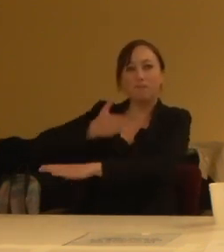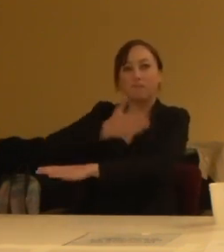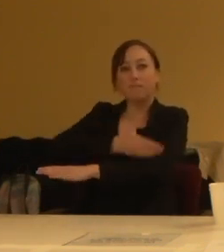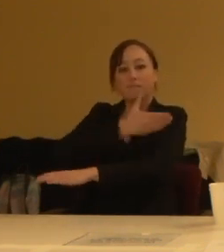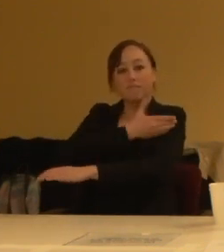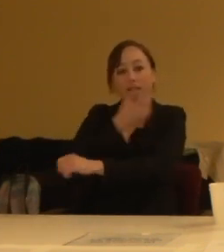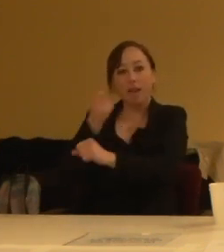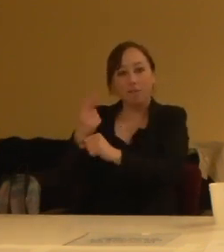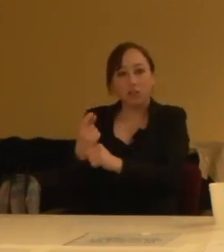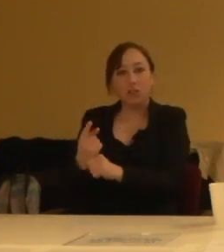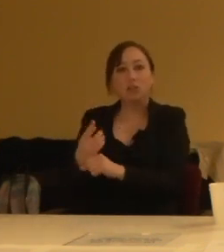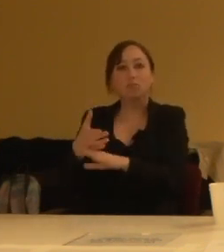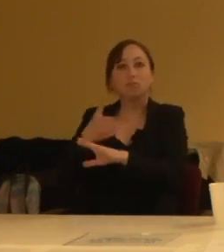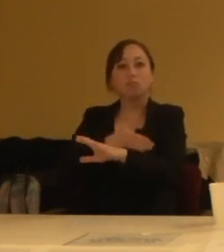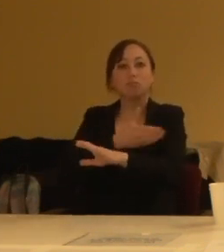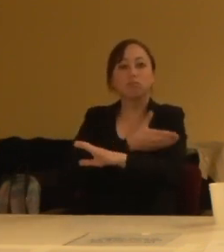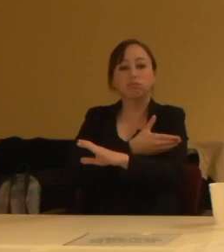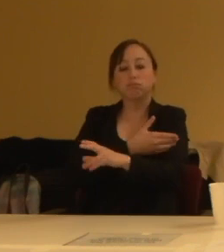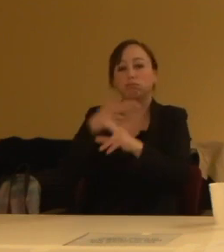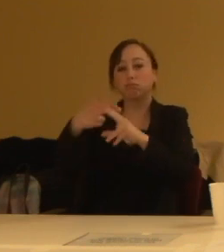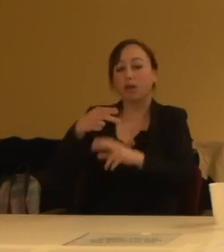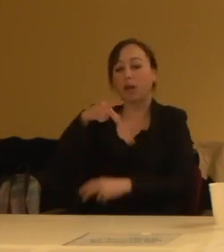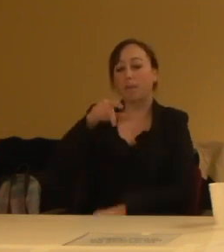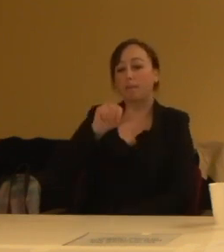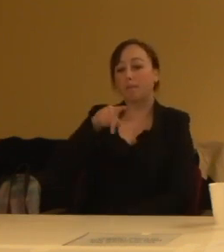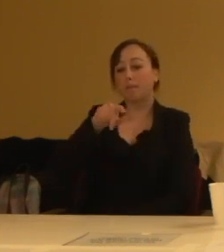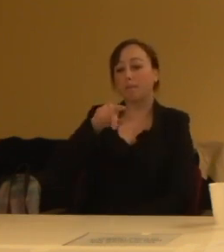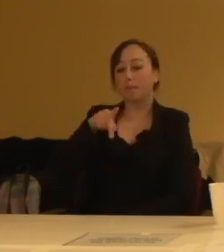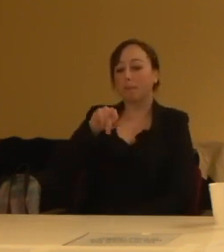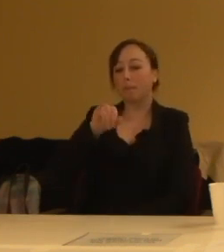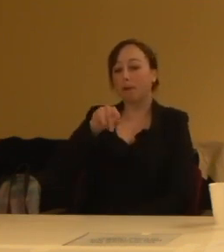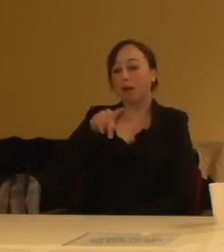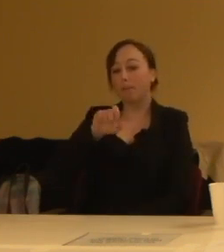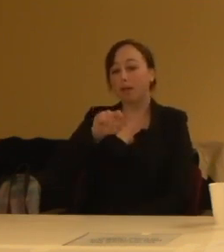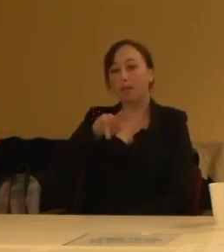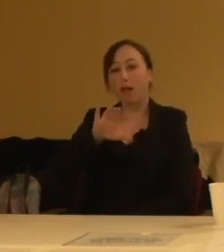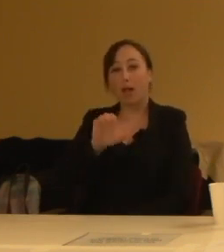institutional priority of the artistic director,